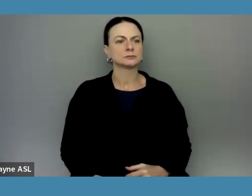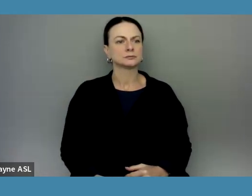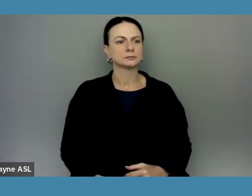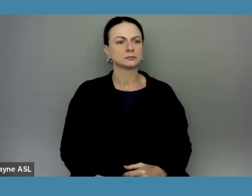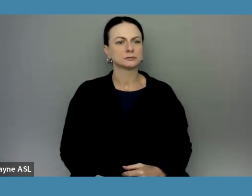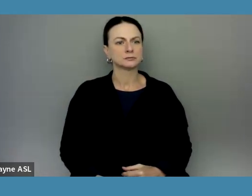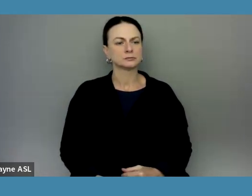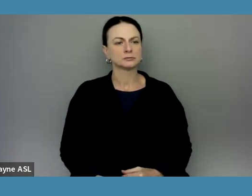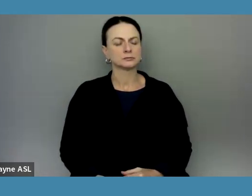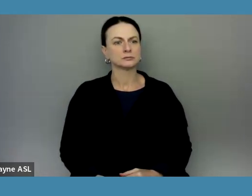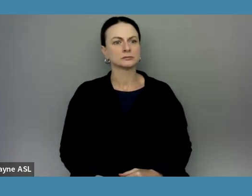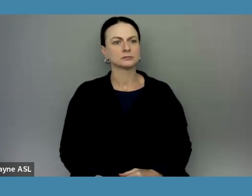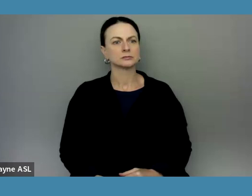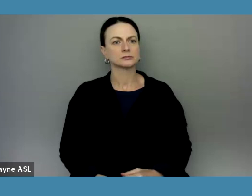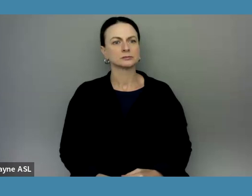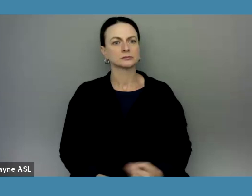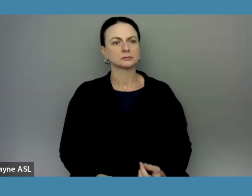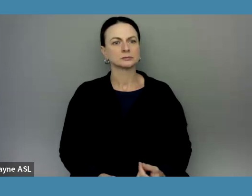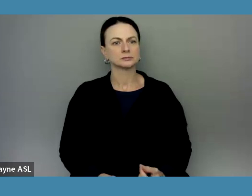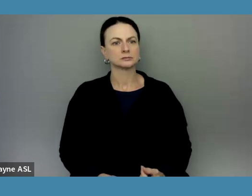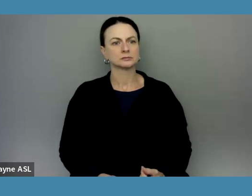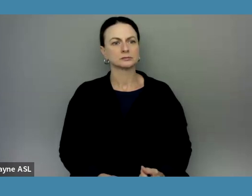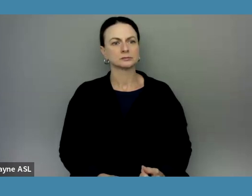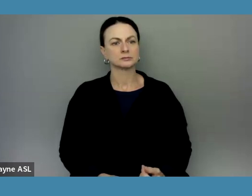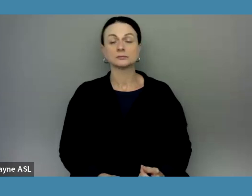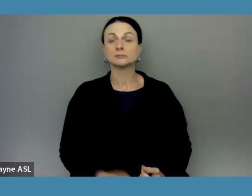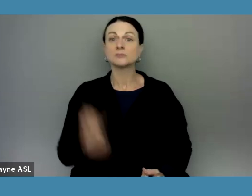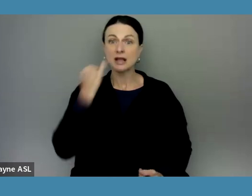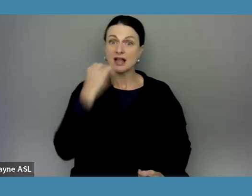If you're going to appeal something to a state court,